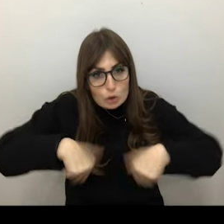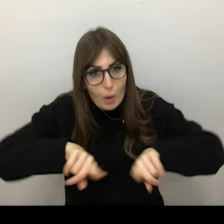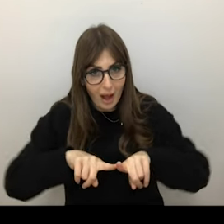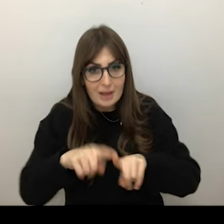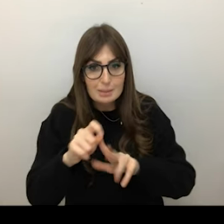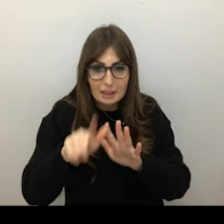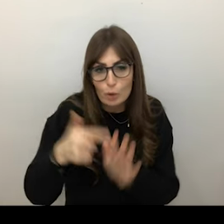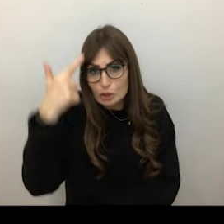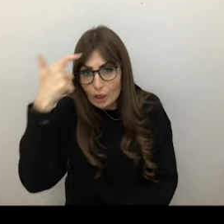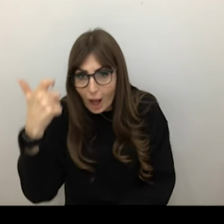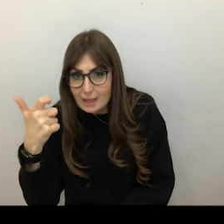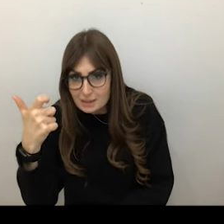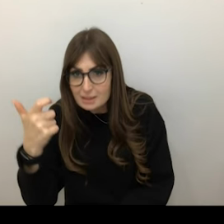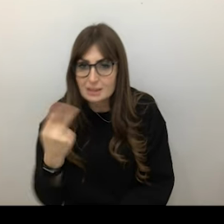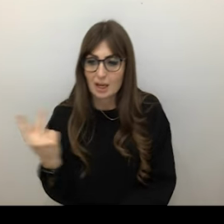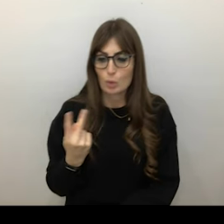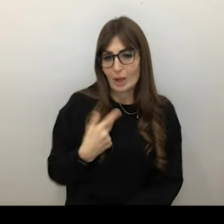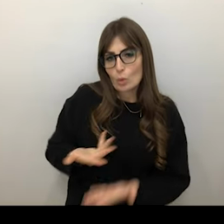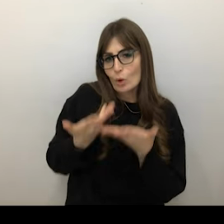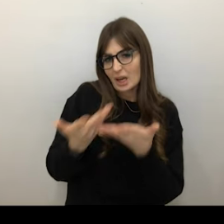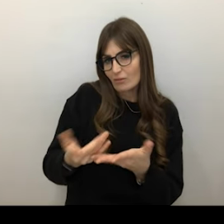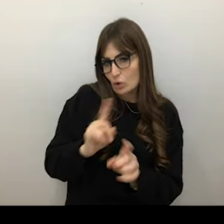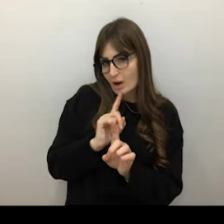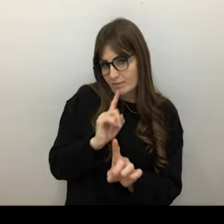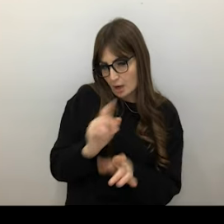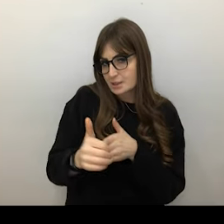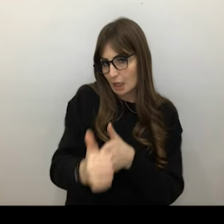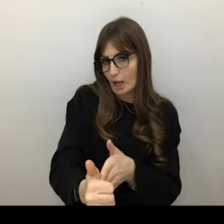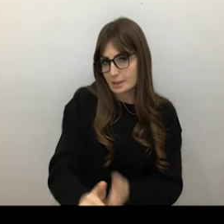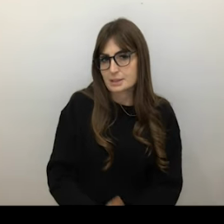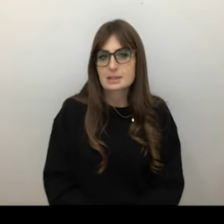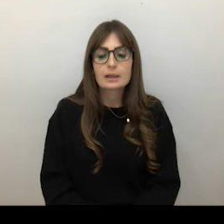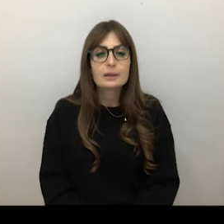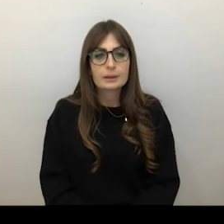about your project idea. And Wendy and I can give you guidance on that as well.